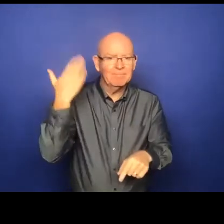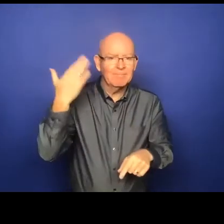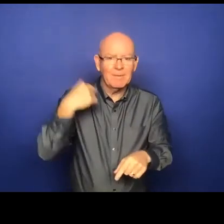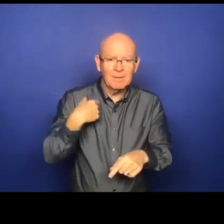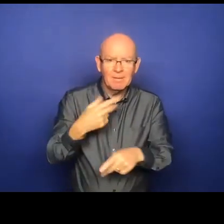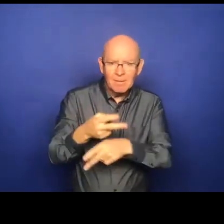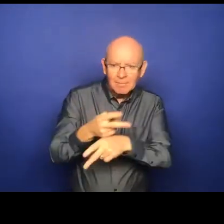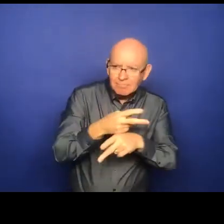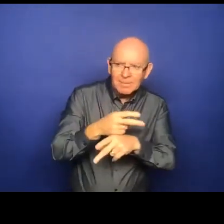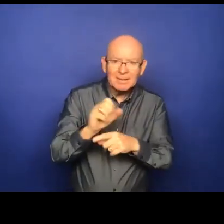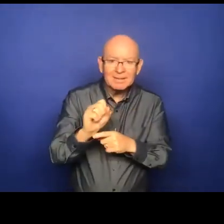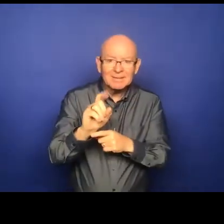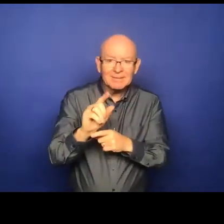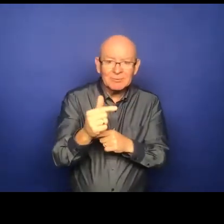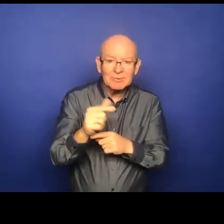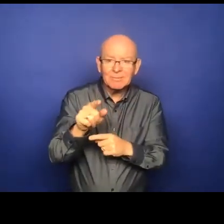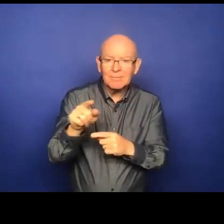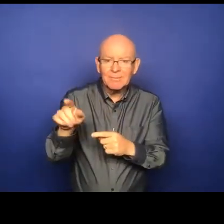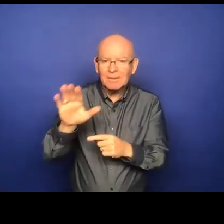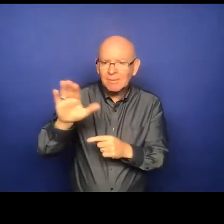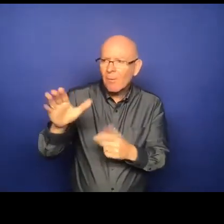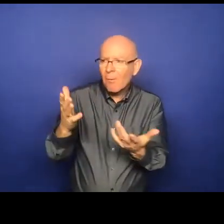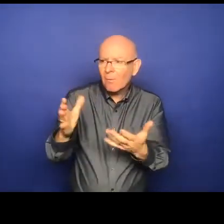systems or program intation systems with no modification and with minimal